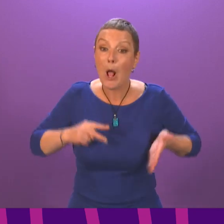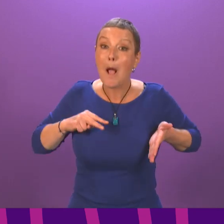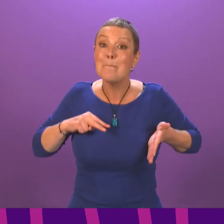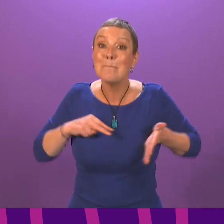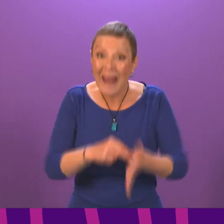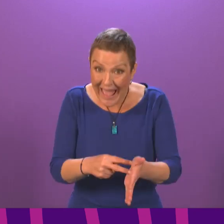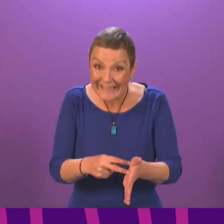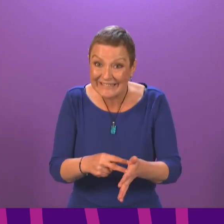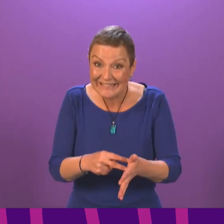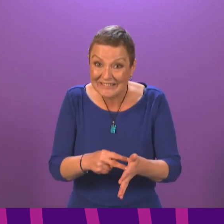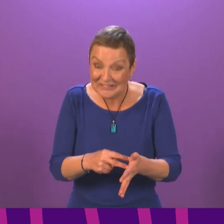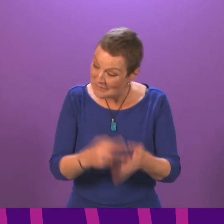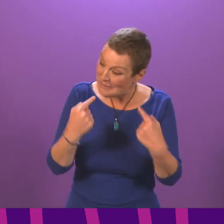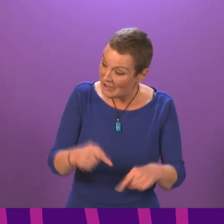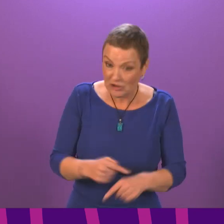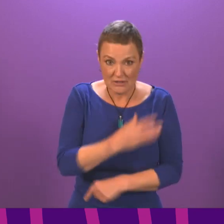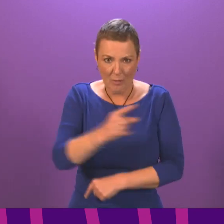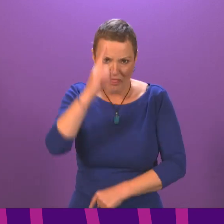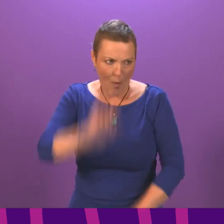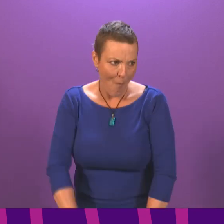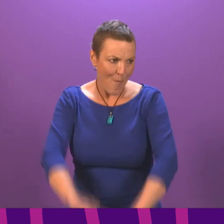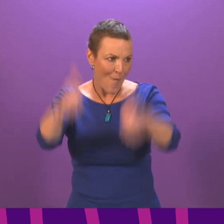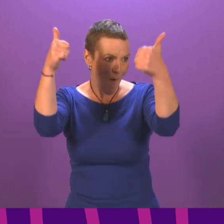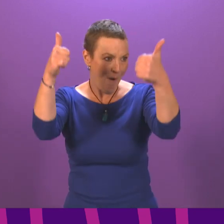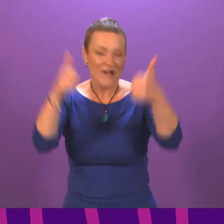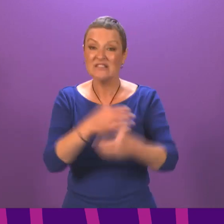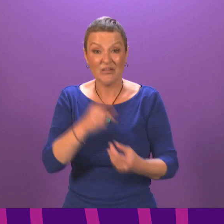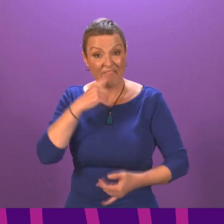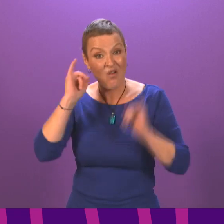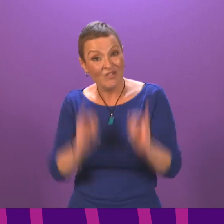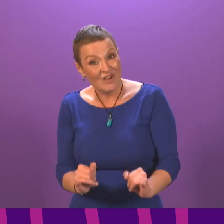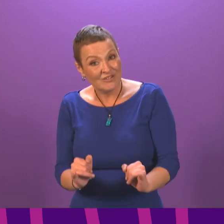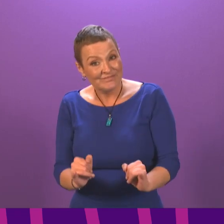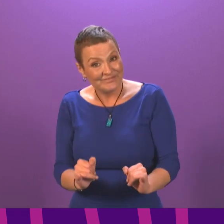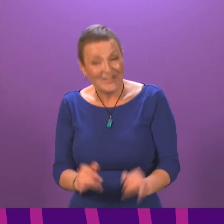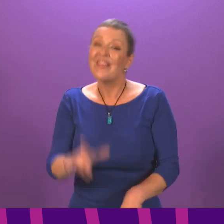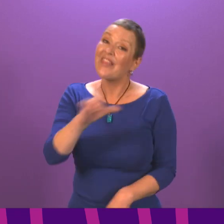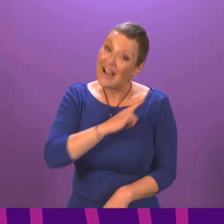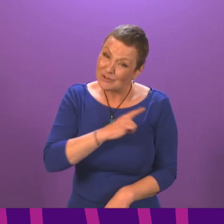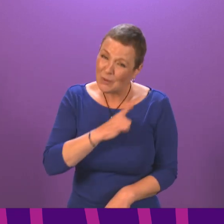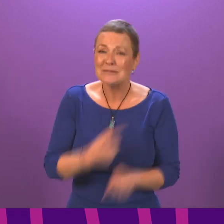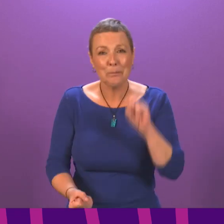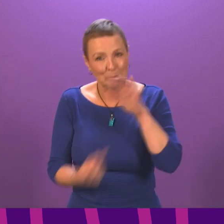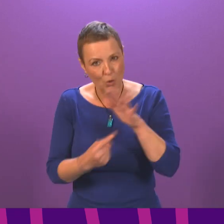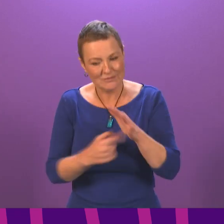is the wrong decision and some people will think that it is the right decision. That is why it is really important that we have the rigorous process that we have in place